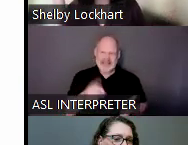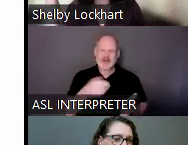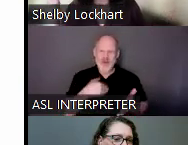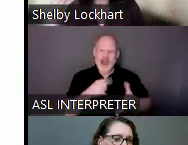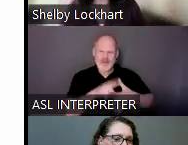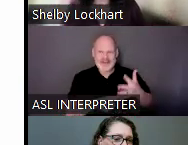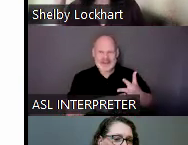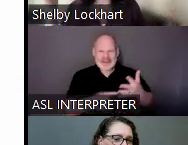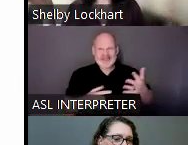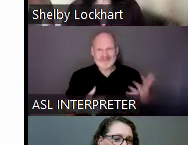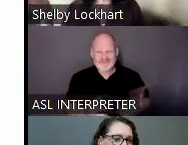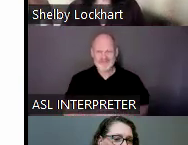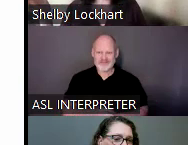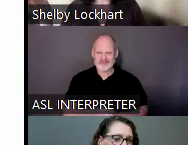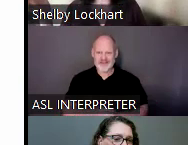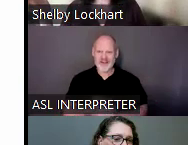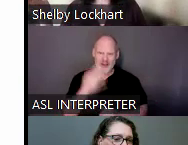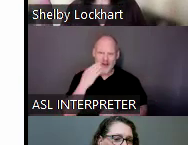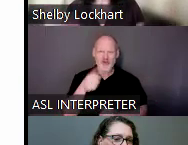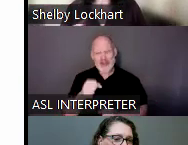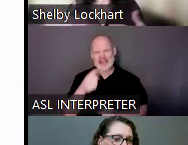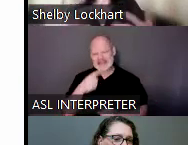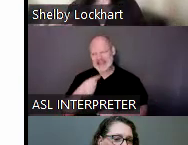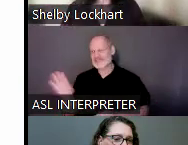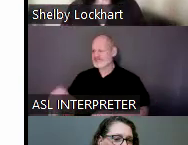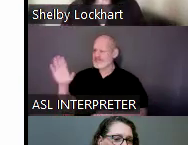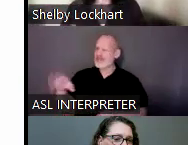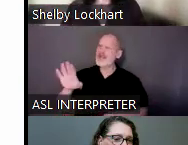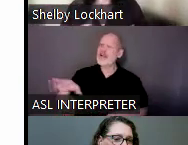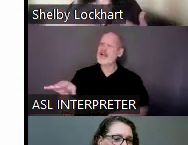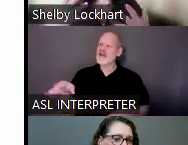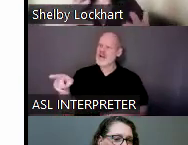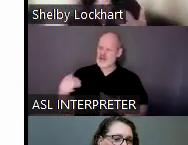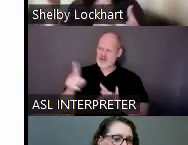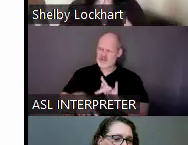to hear you. We notice you're not coming on Fridays, why not? Oh you're finding